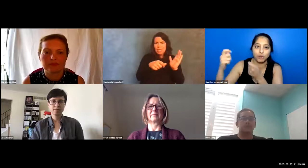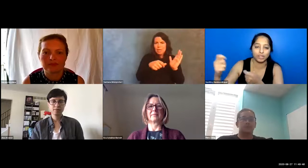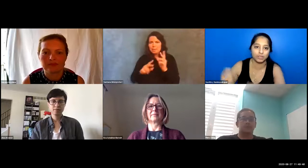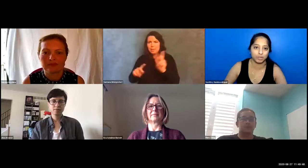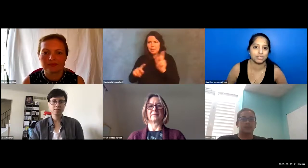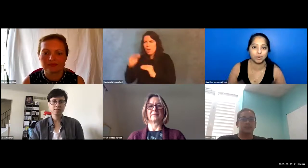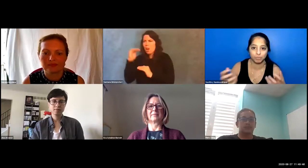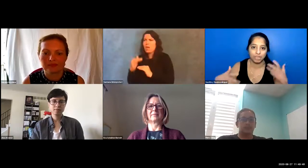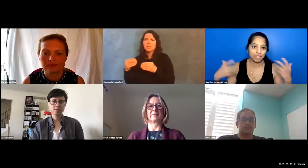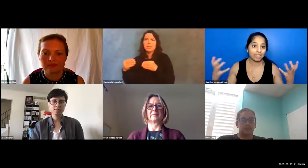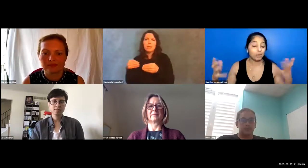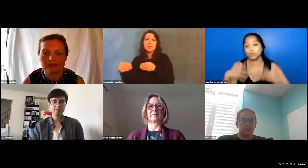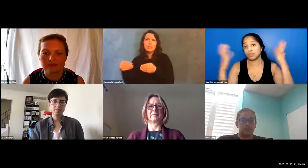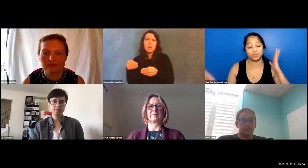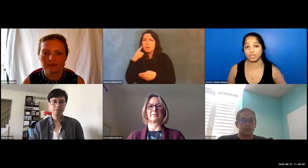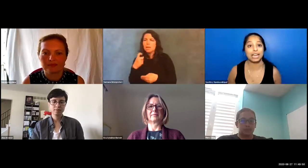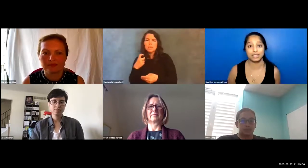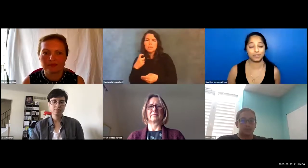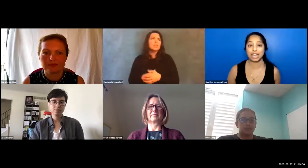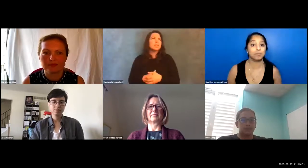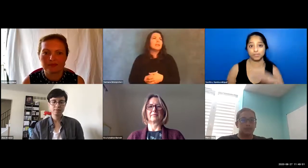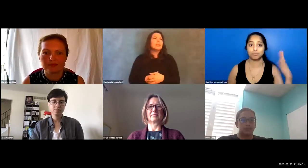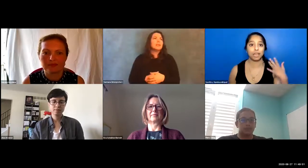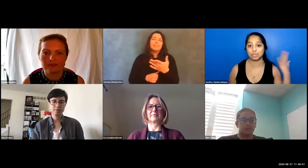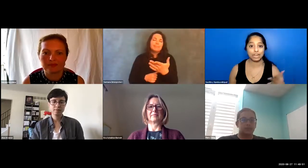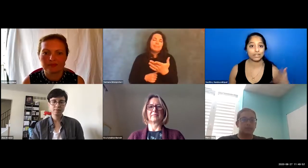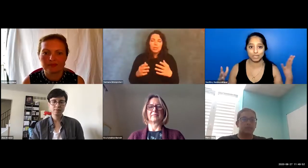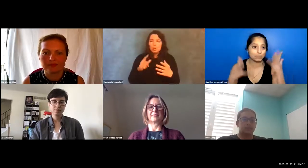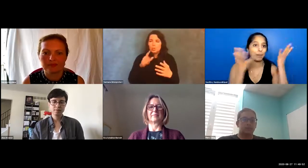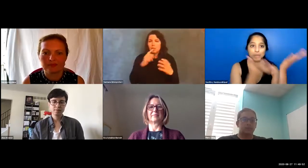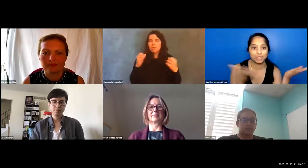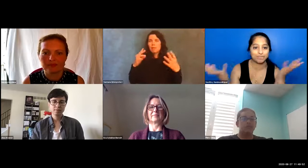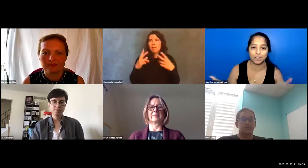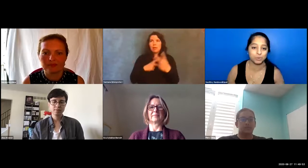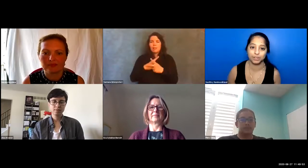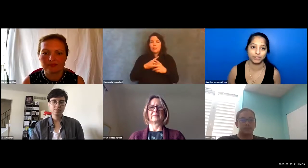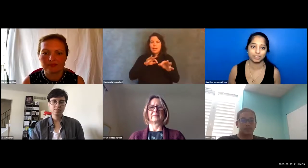going towards some -- there is a lot of different types of explanations, and it's probably multi-factorial